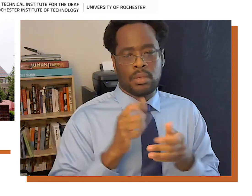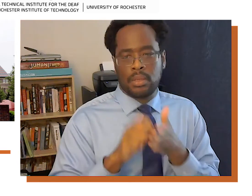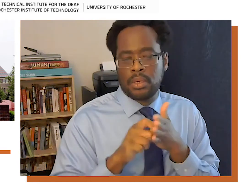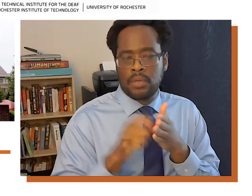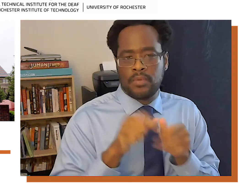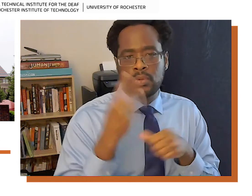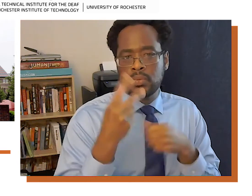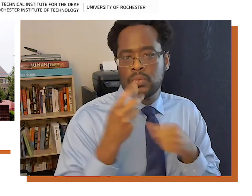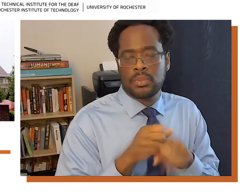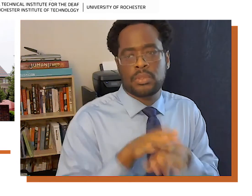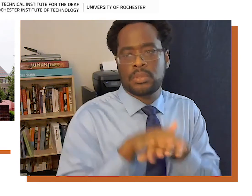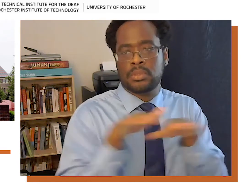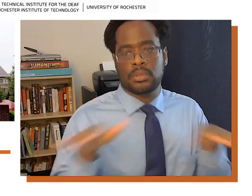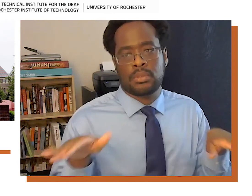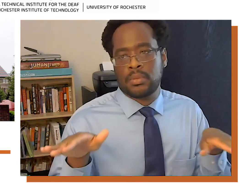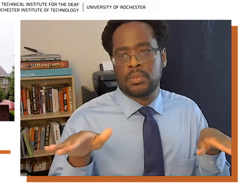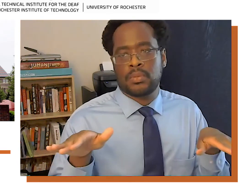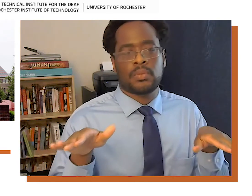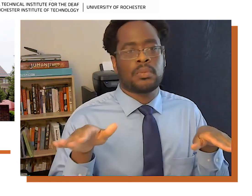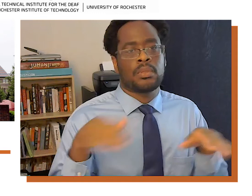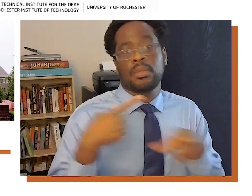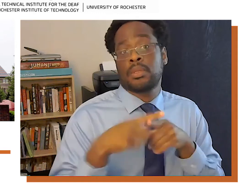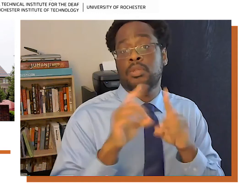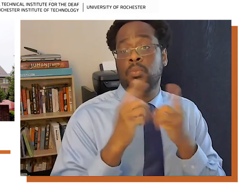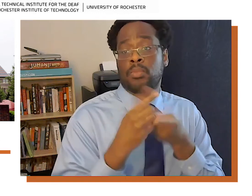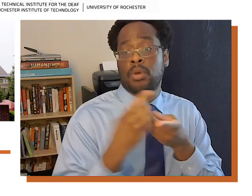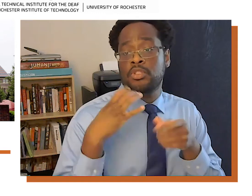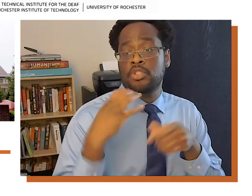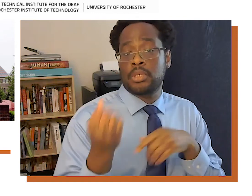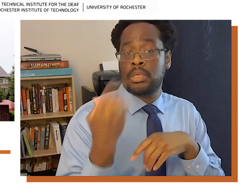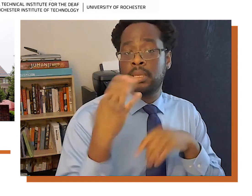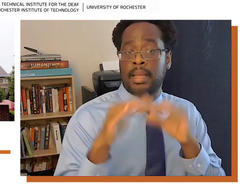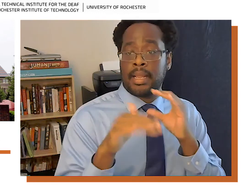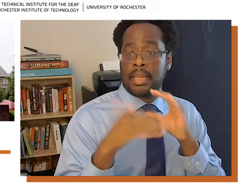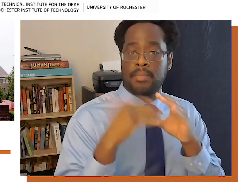It was a two-year program, so I thought that there wouldn't be too much writing,